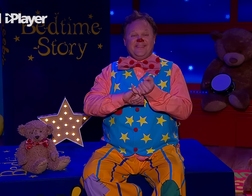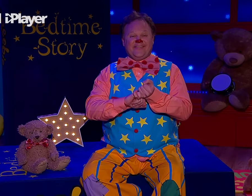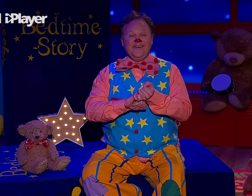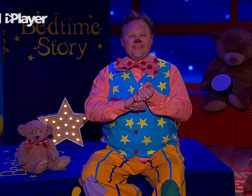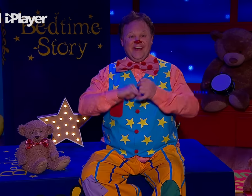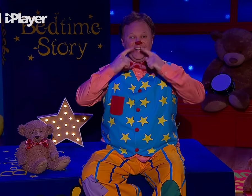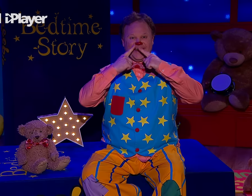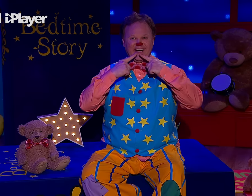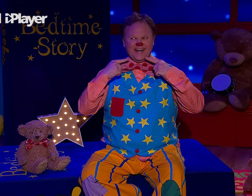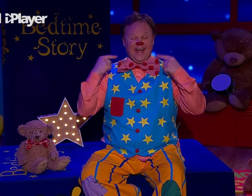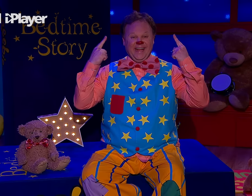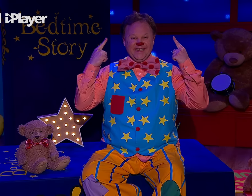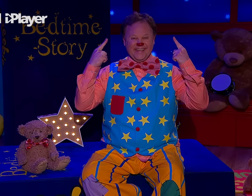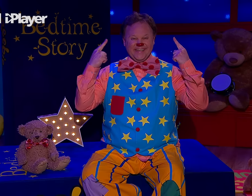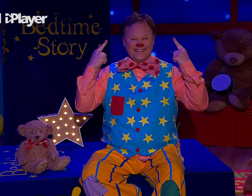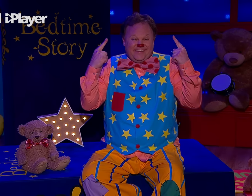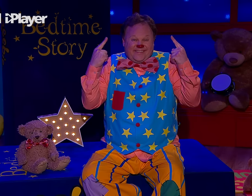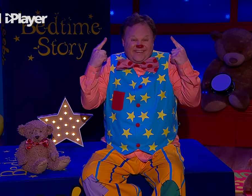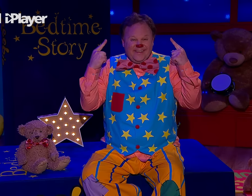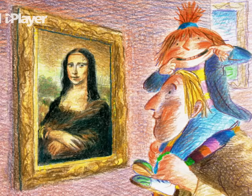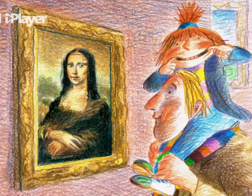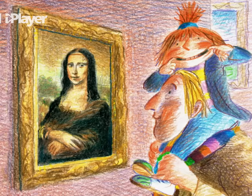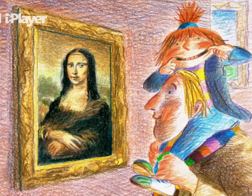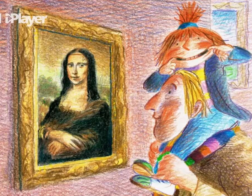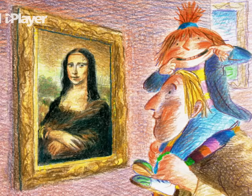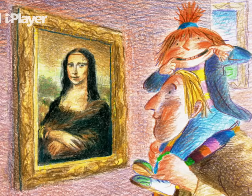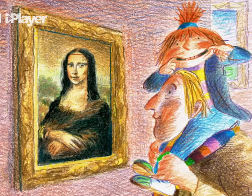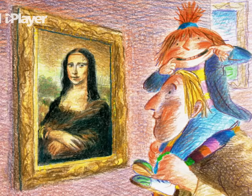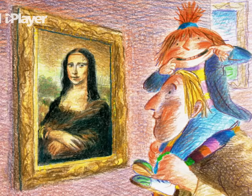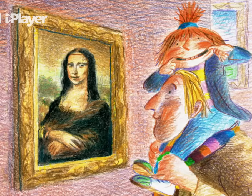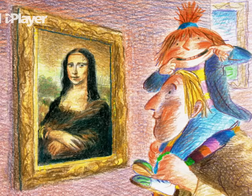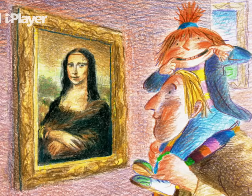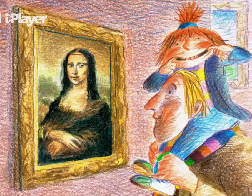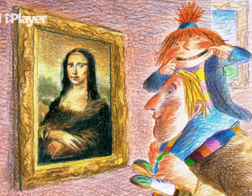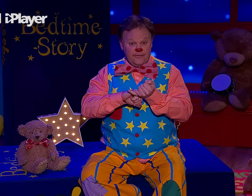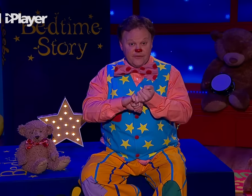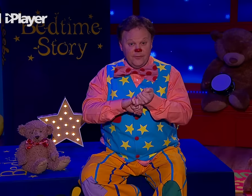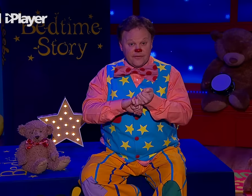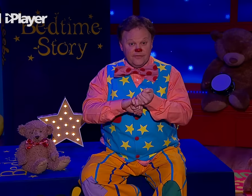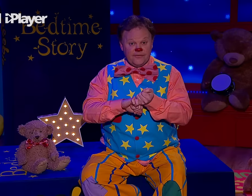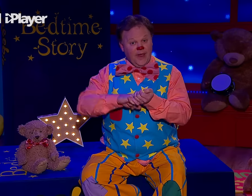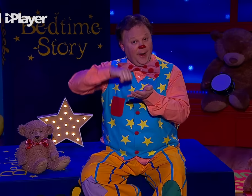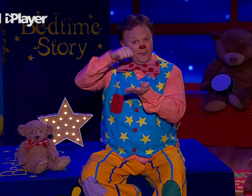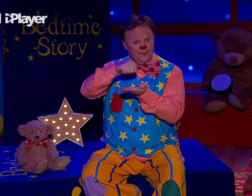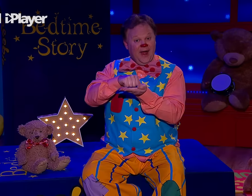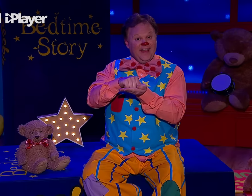susan grins susan's right